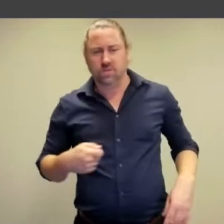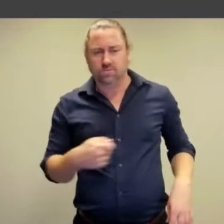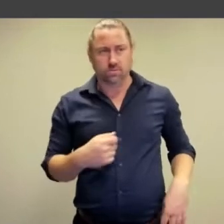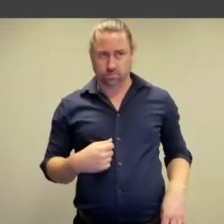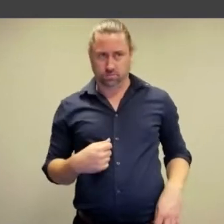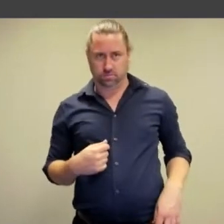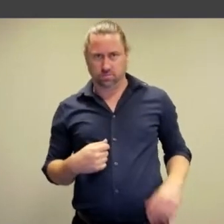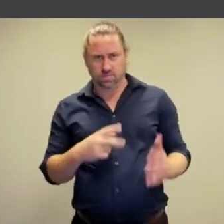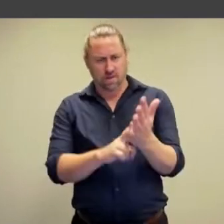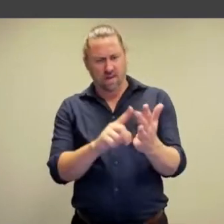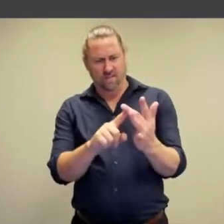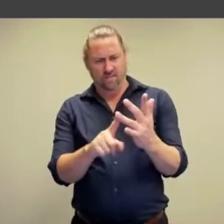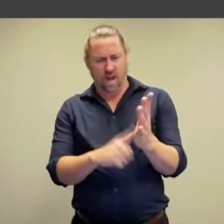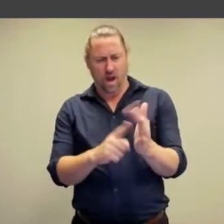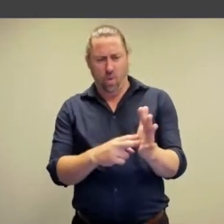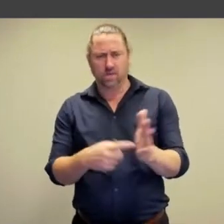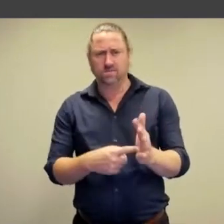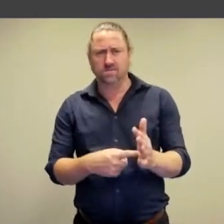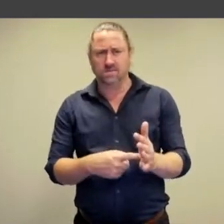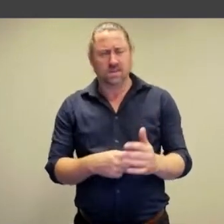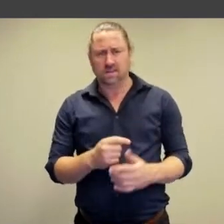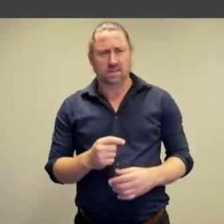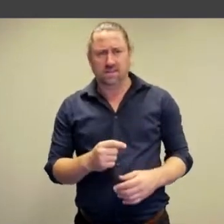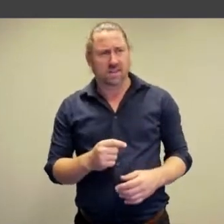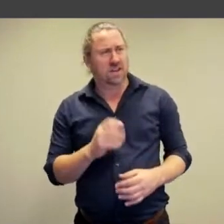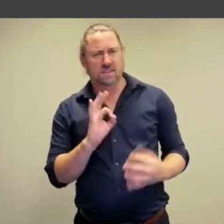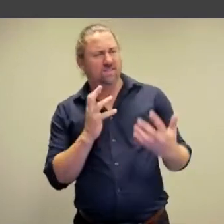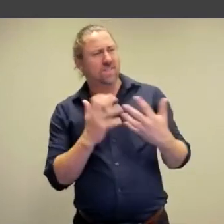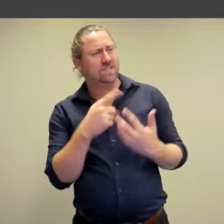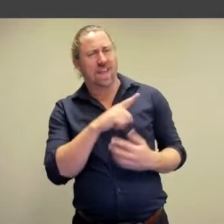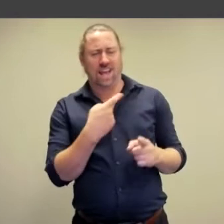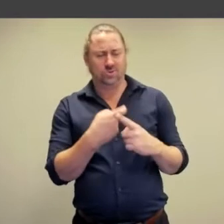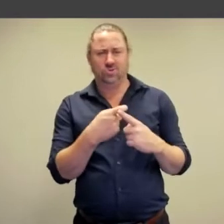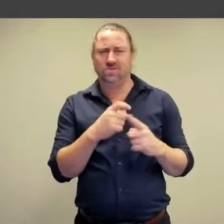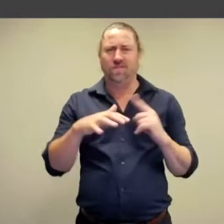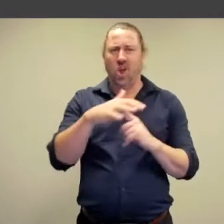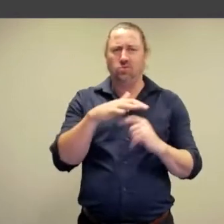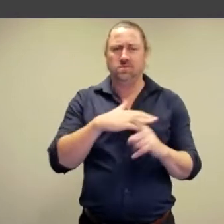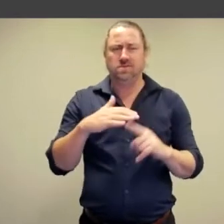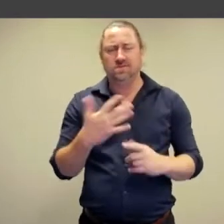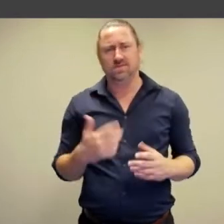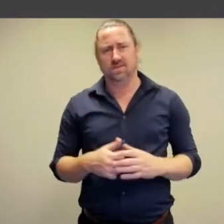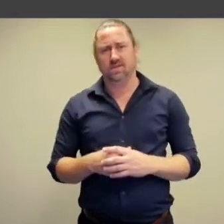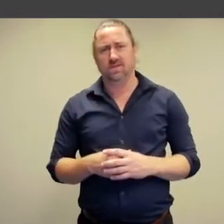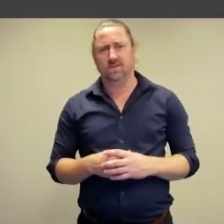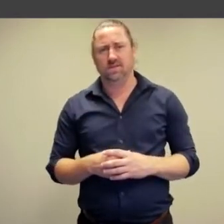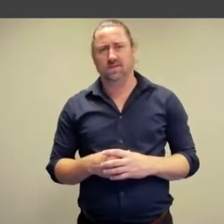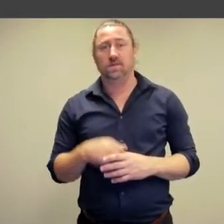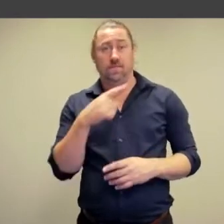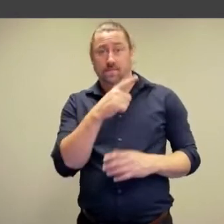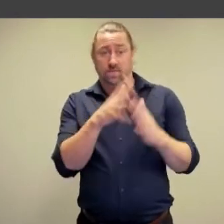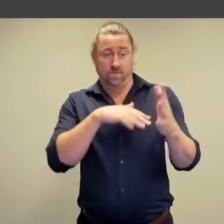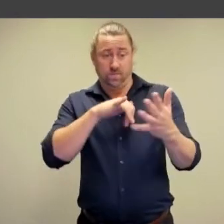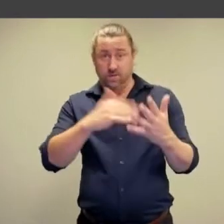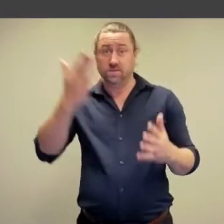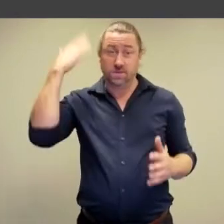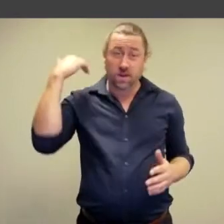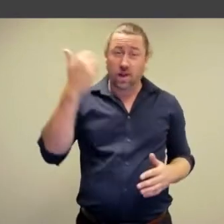violent in a very peculiar kind of way.